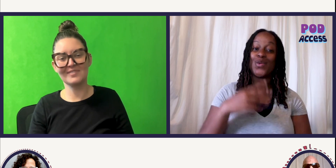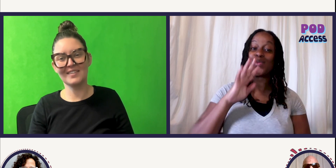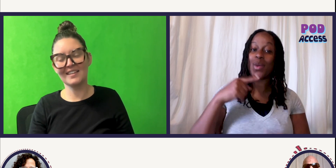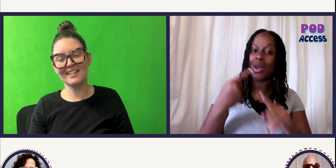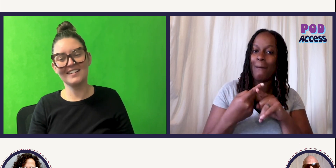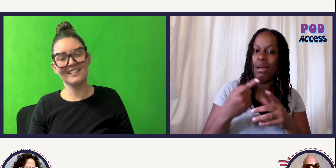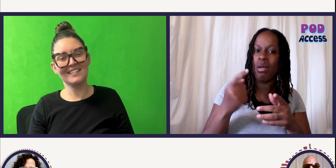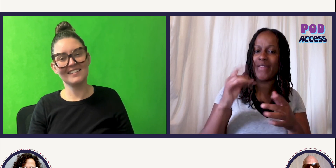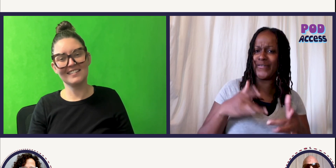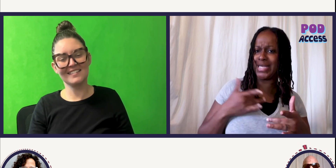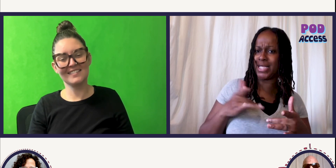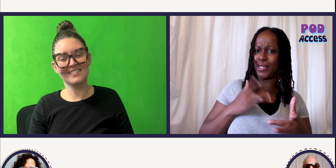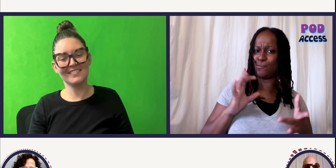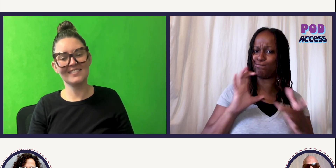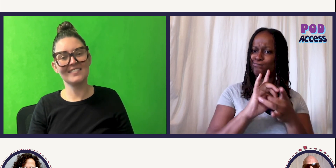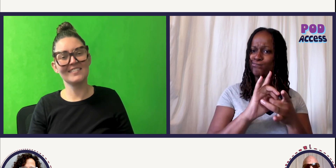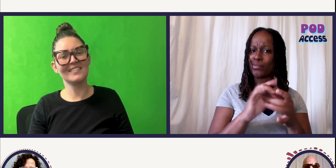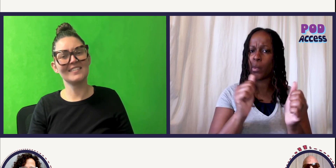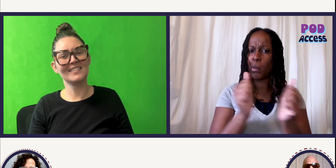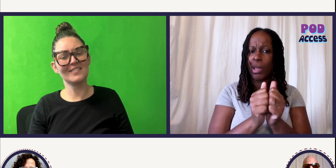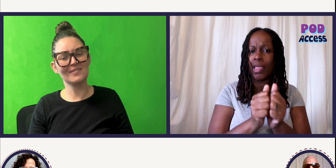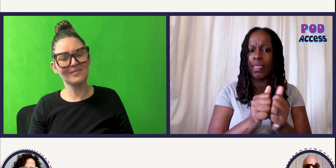We're talking about the feelings associated with every part of the process.